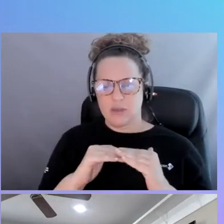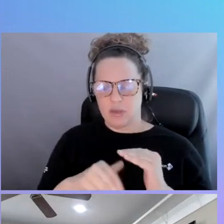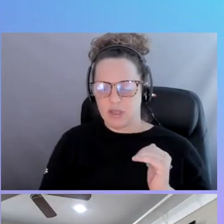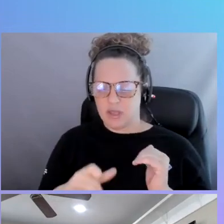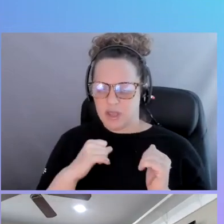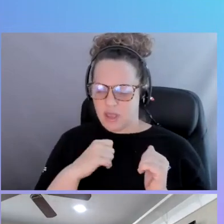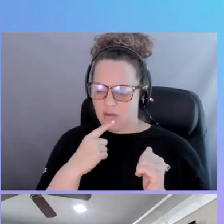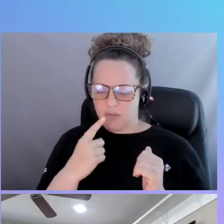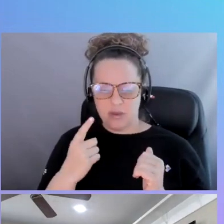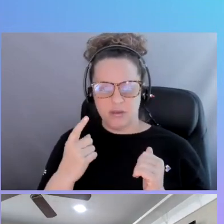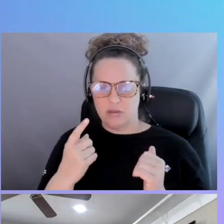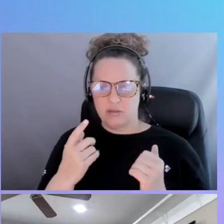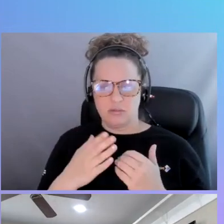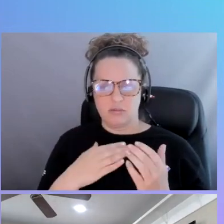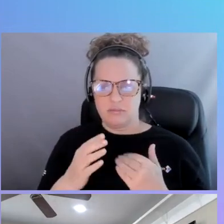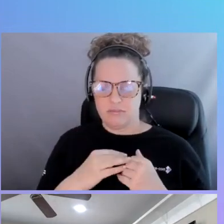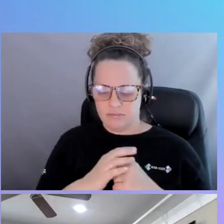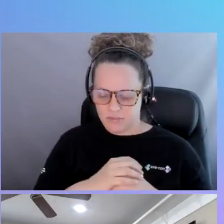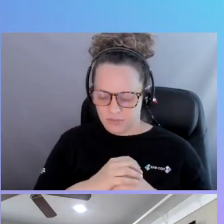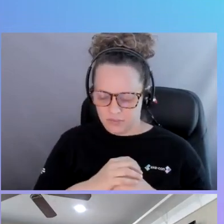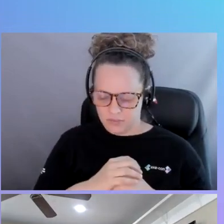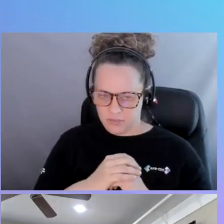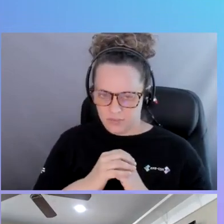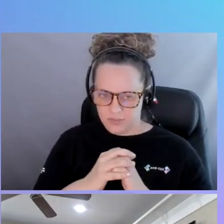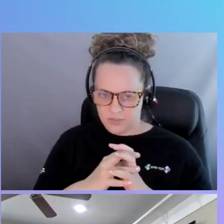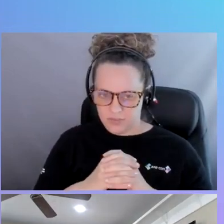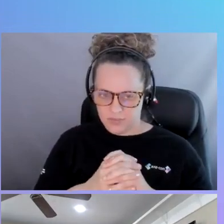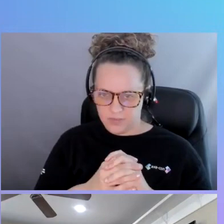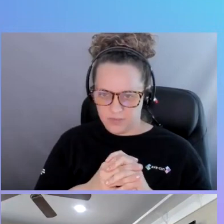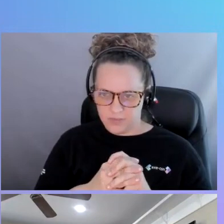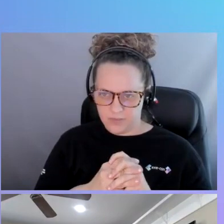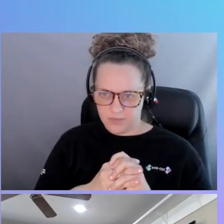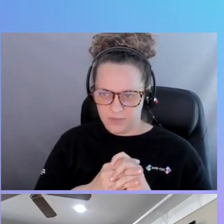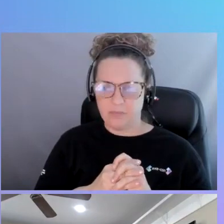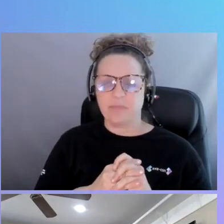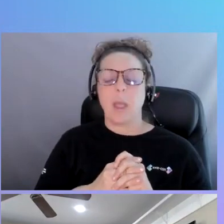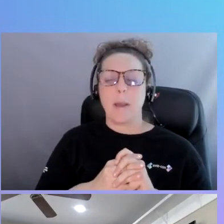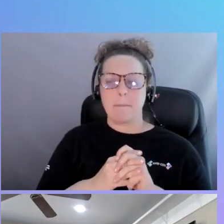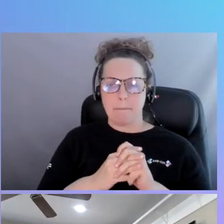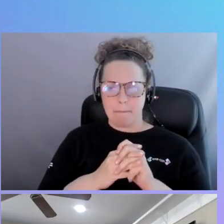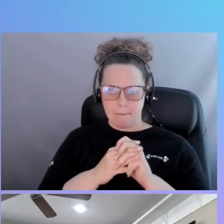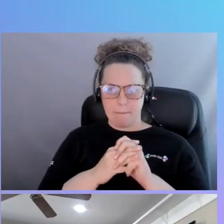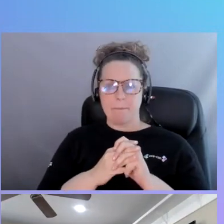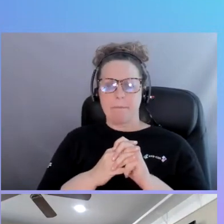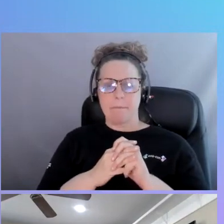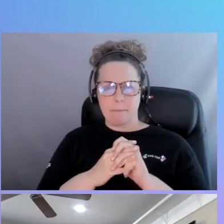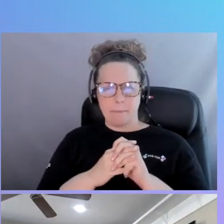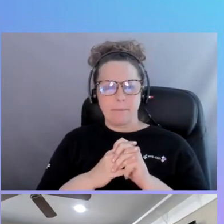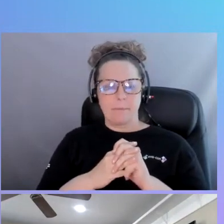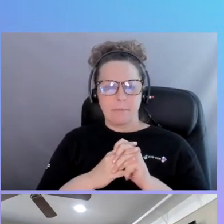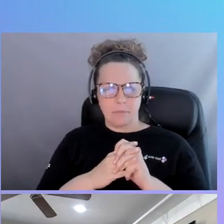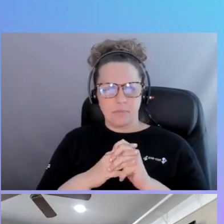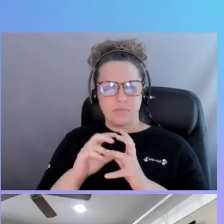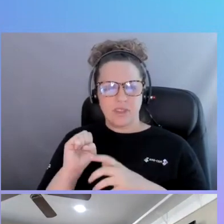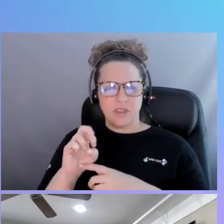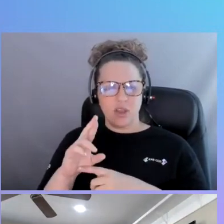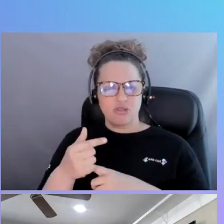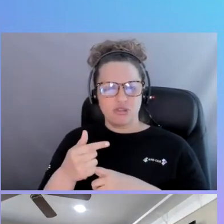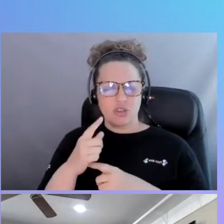matter what your role was. Um, ERG s are important if you have